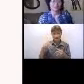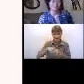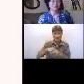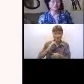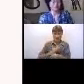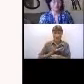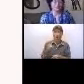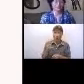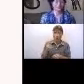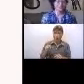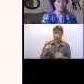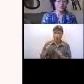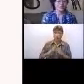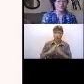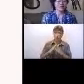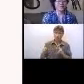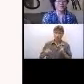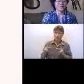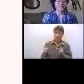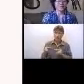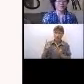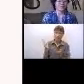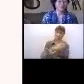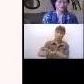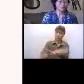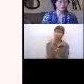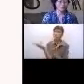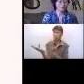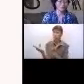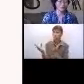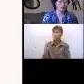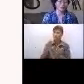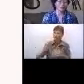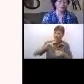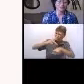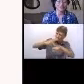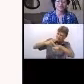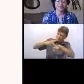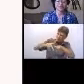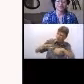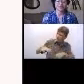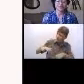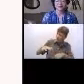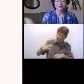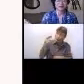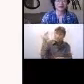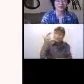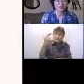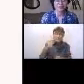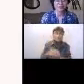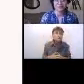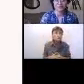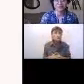people of within the Filipino diaspora, because, like, it's always said, when you're growing